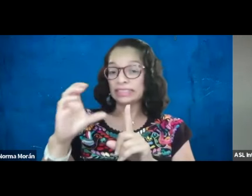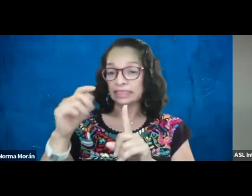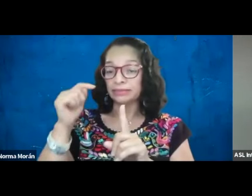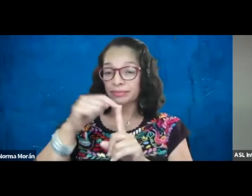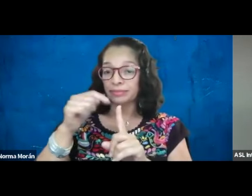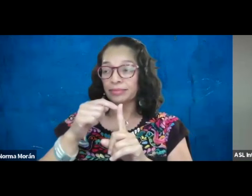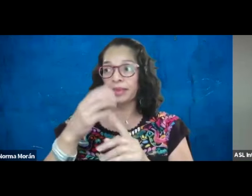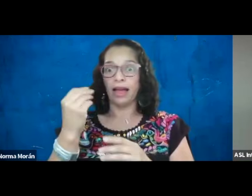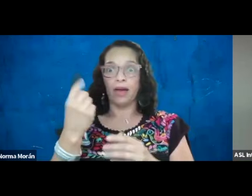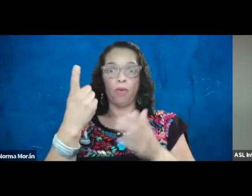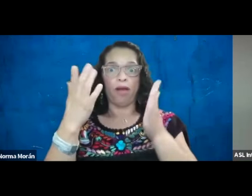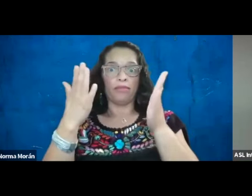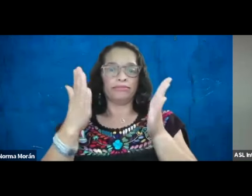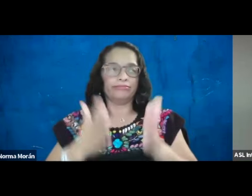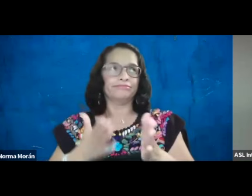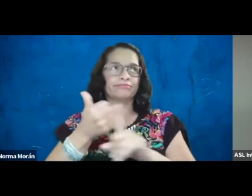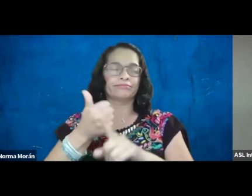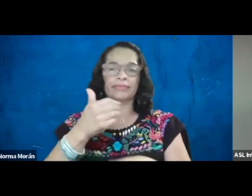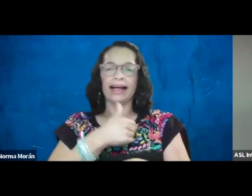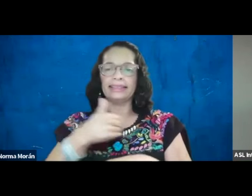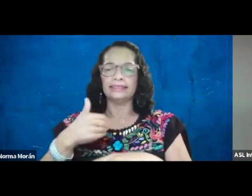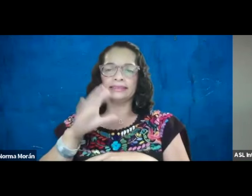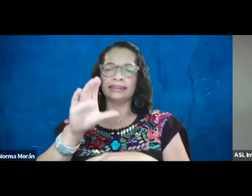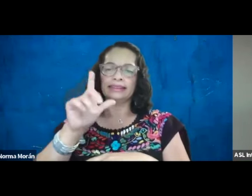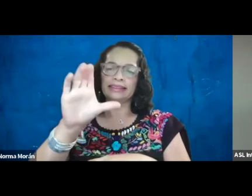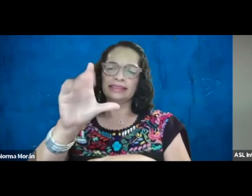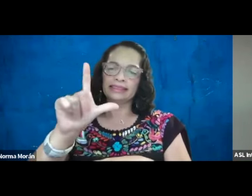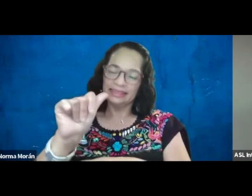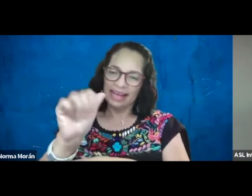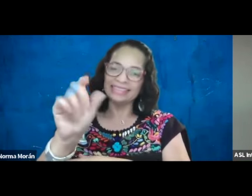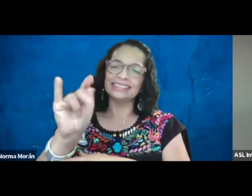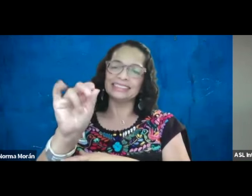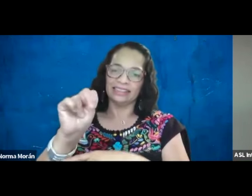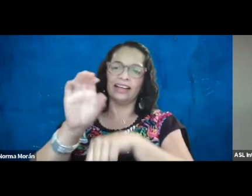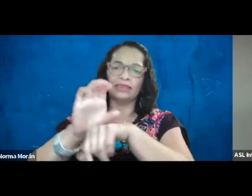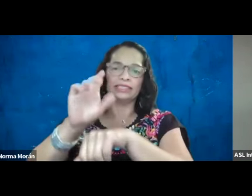and I'm here in Washington DC and one person